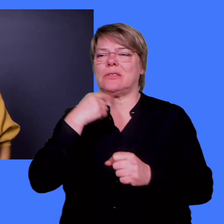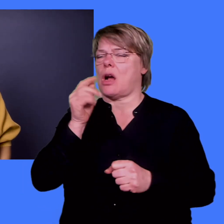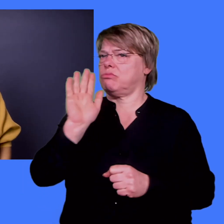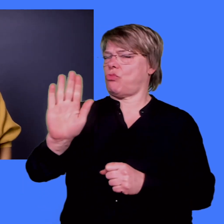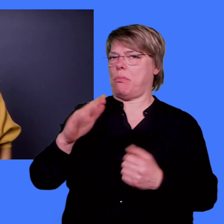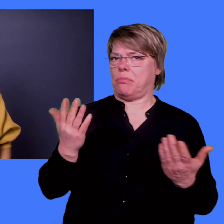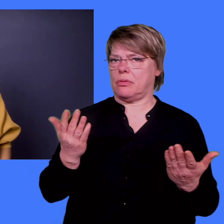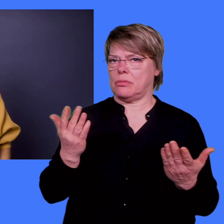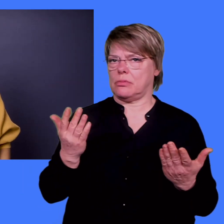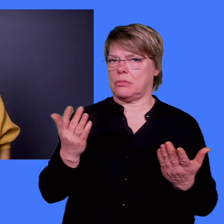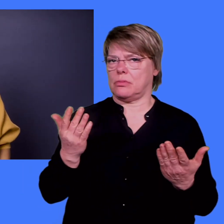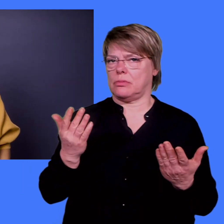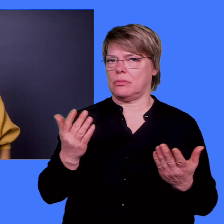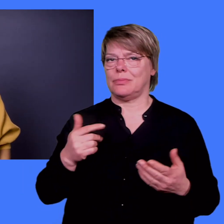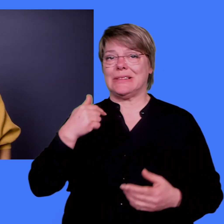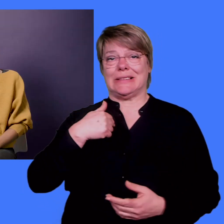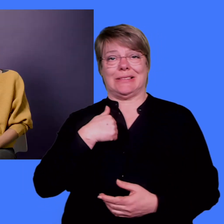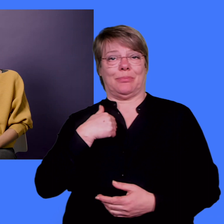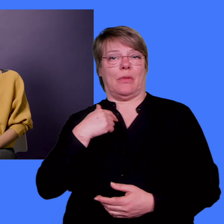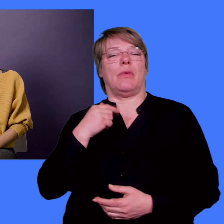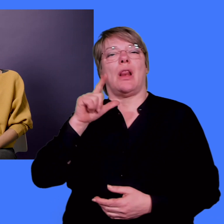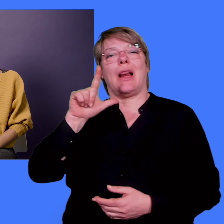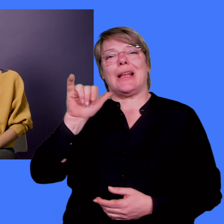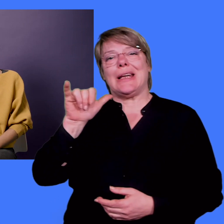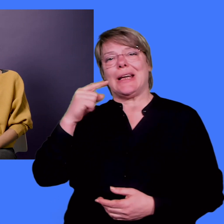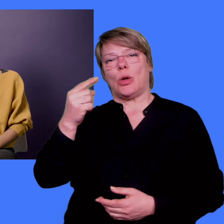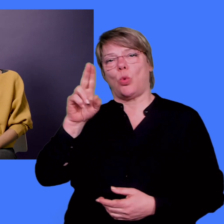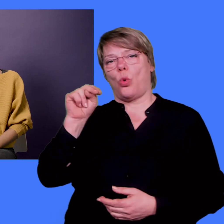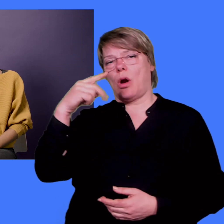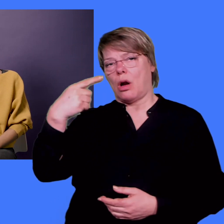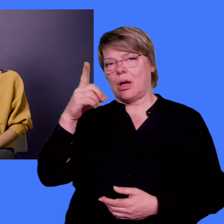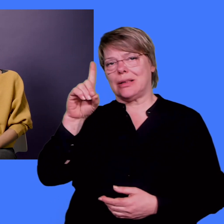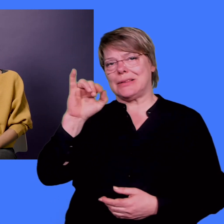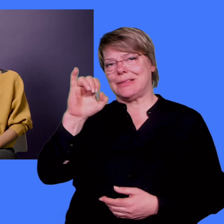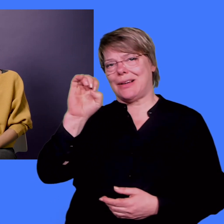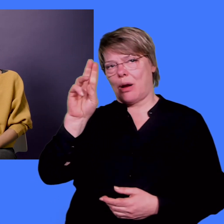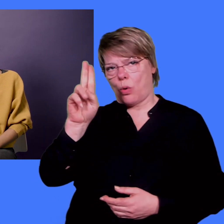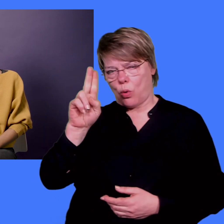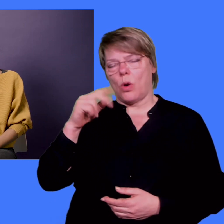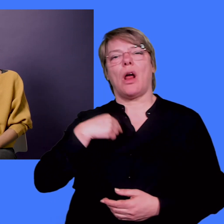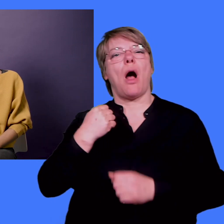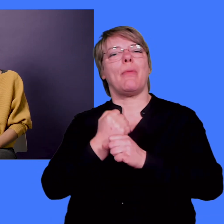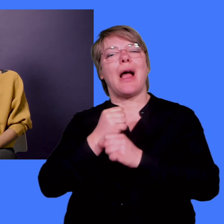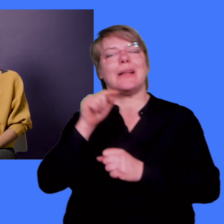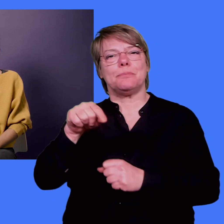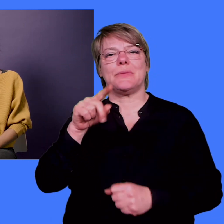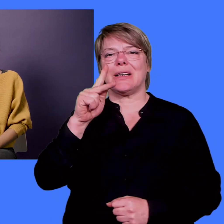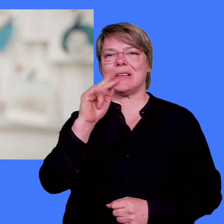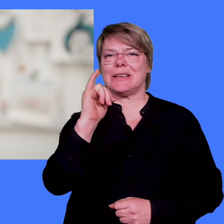My name is Ly-Gung Dieu I work at (KiDs - Kinder vor Diskrimination schützen!) "KiDs - Protect children from discrimination!" and I am a consultant here.